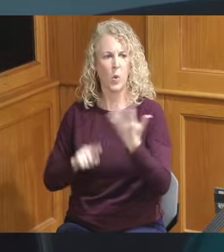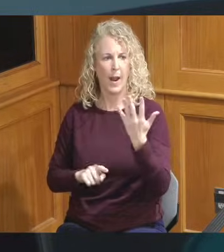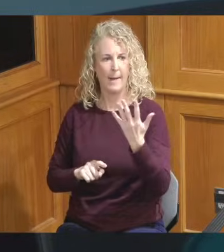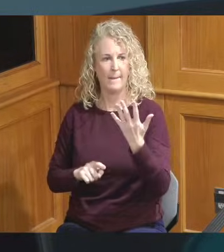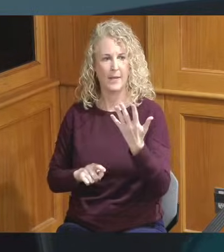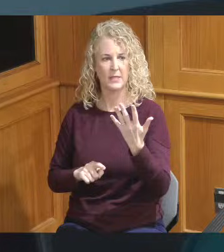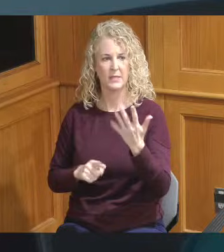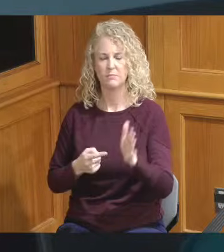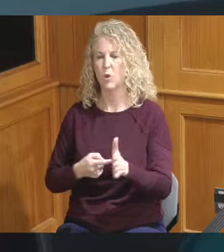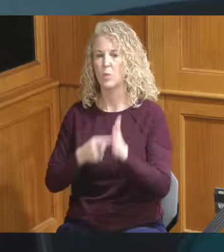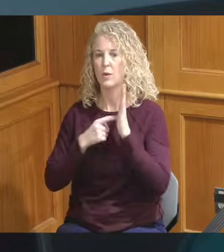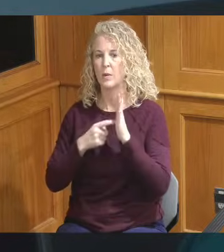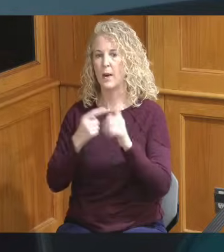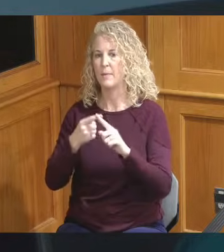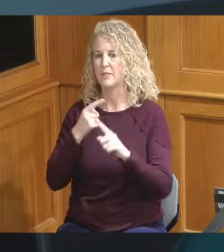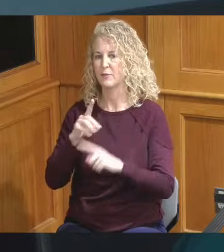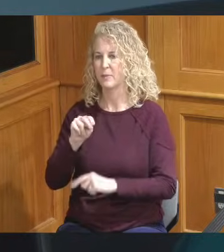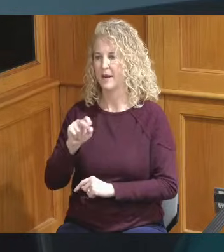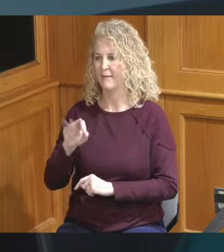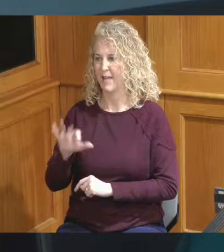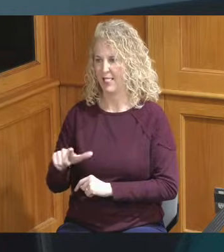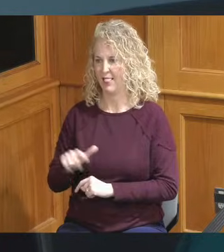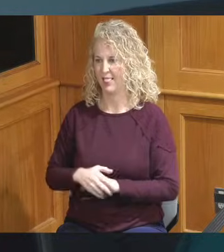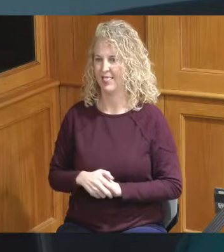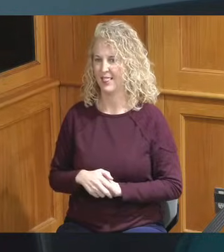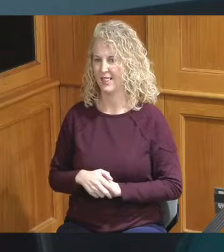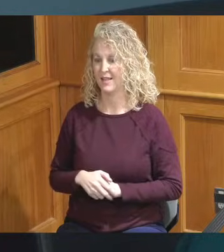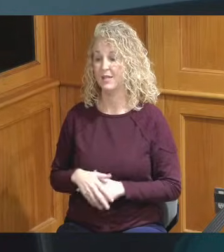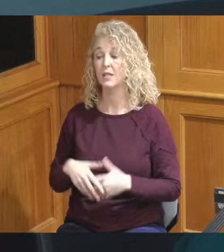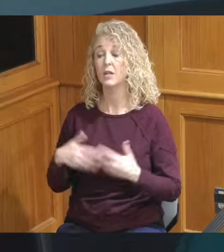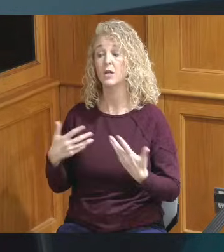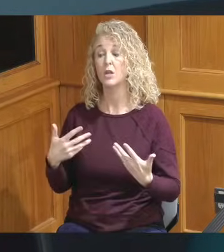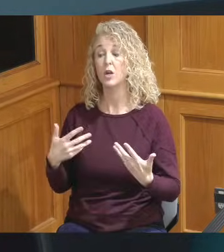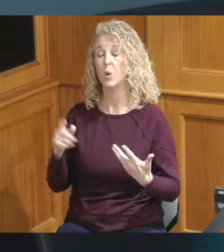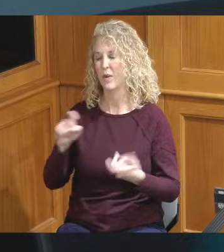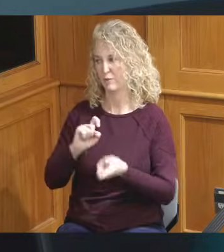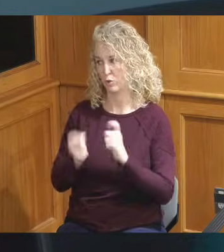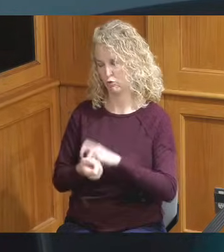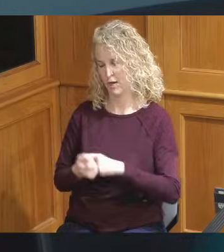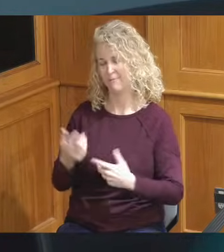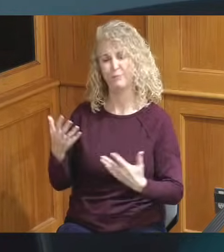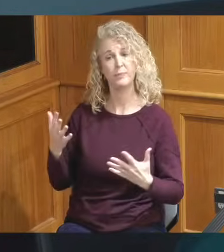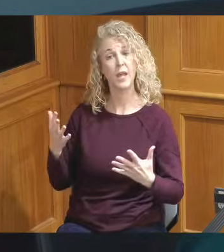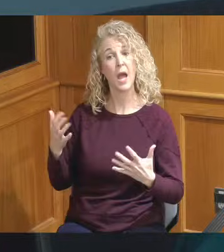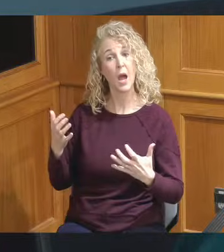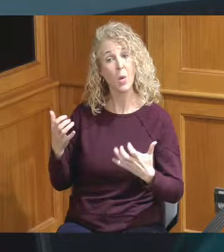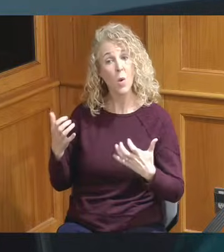demands from the NFL. Uh, and so we had to make changes. I just want to keep our eyes on most